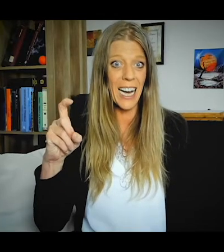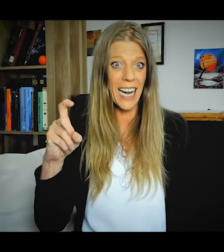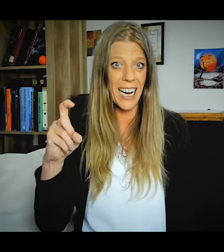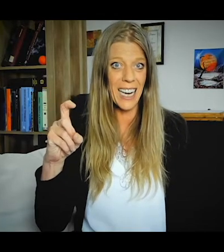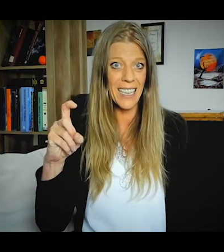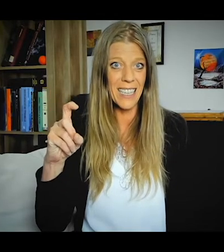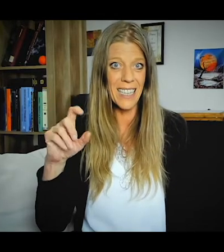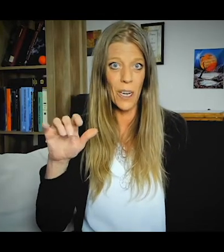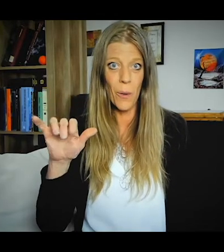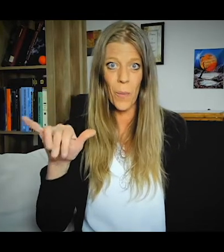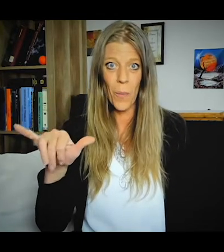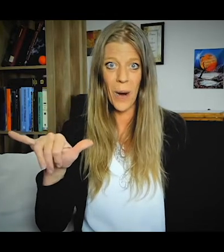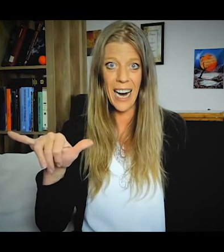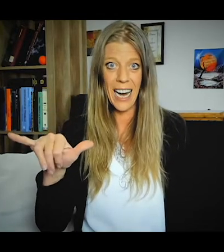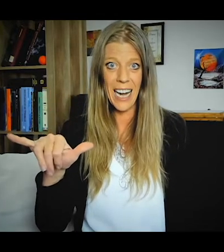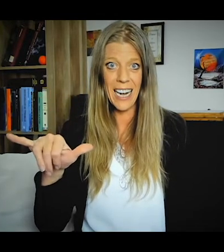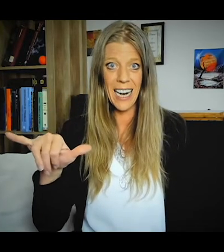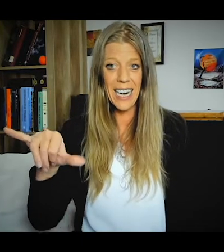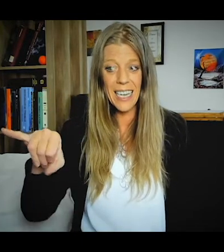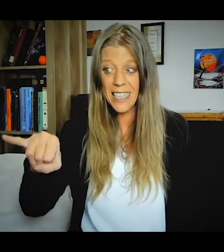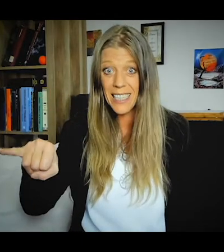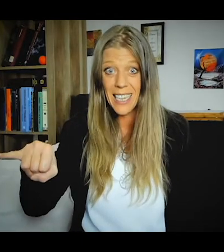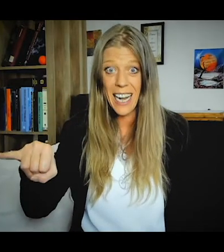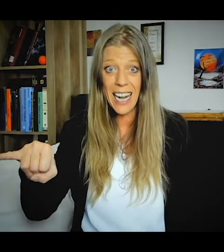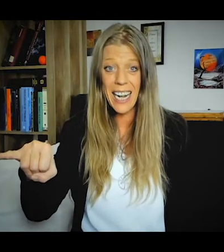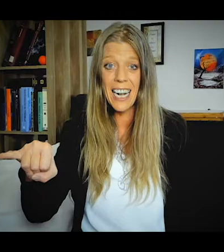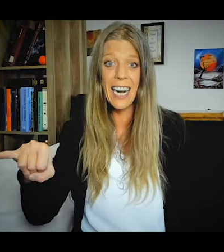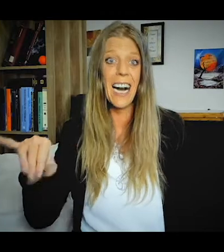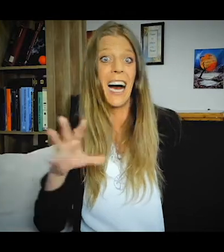X Y Z